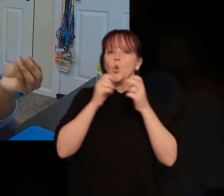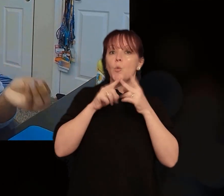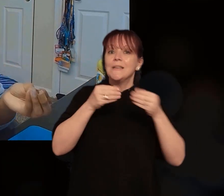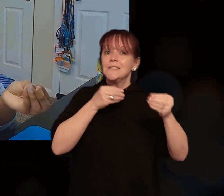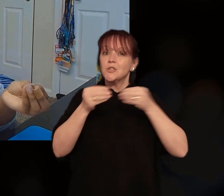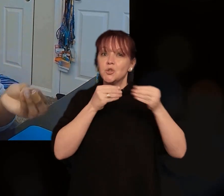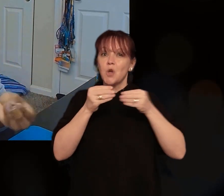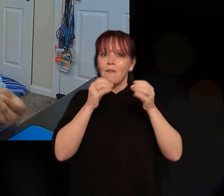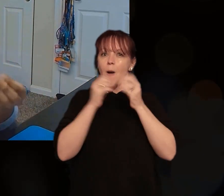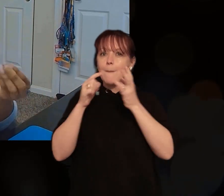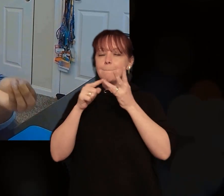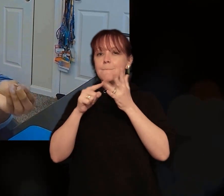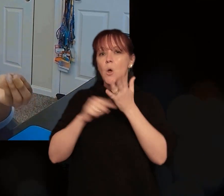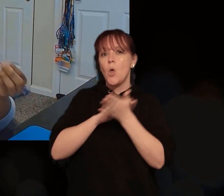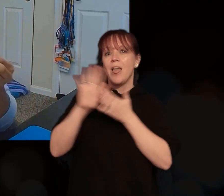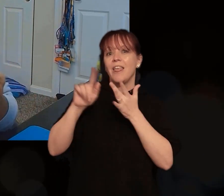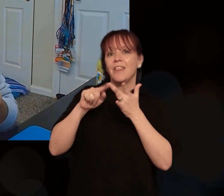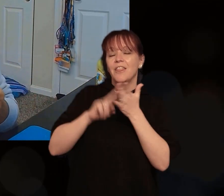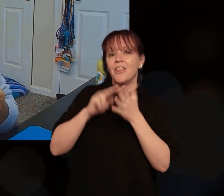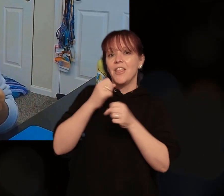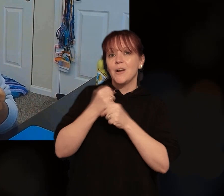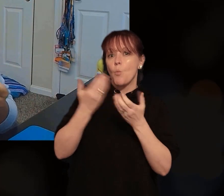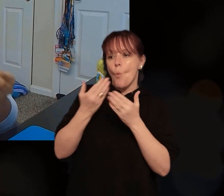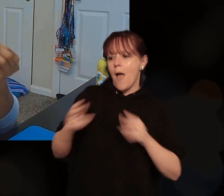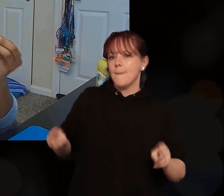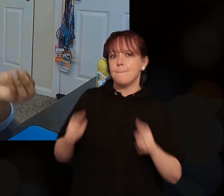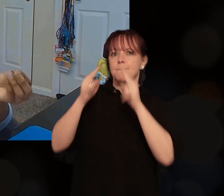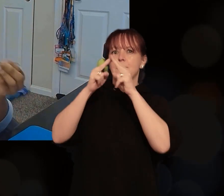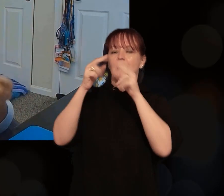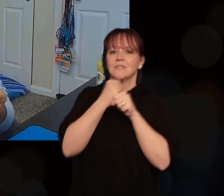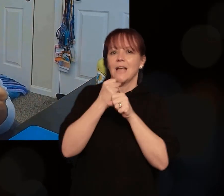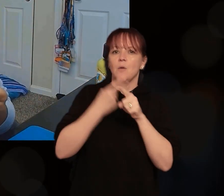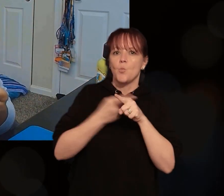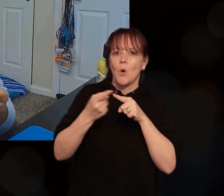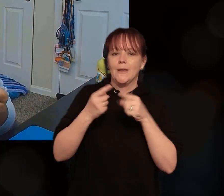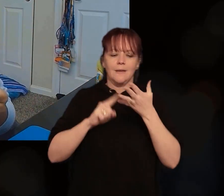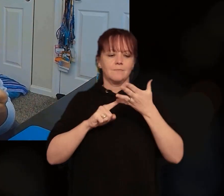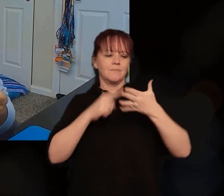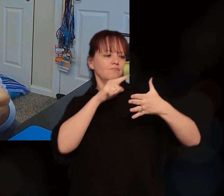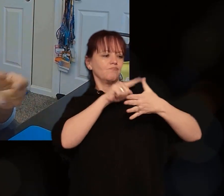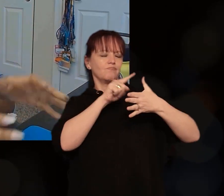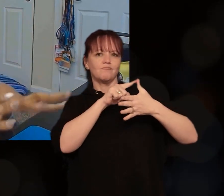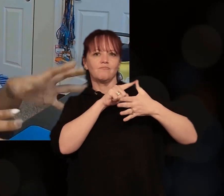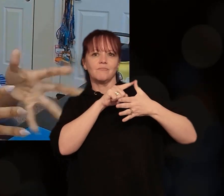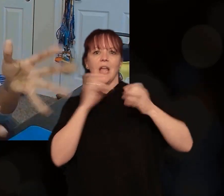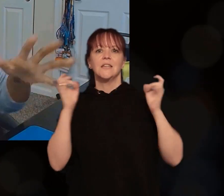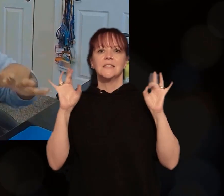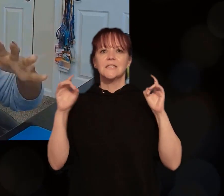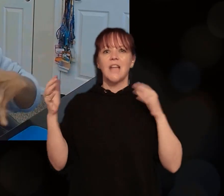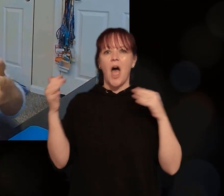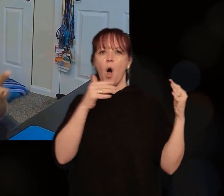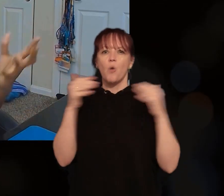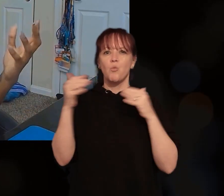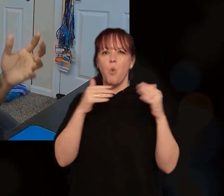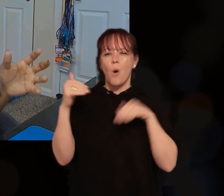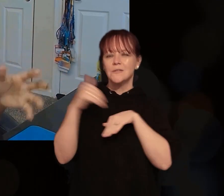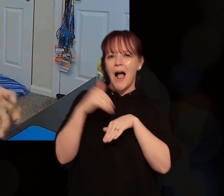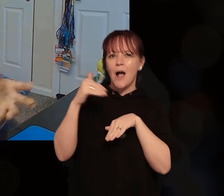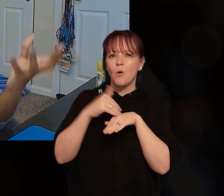and finally, the Star Wars Outlaws preview rounds. Now, normally I would do something dramatic here,